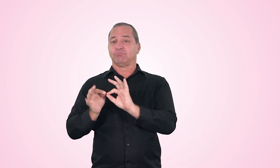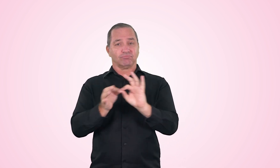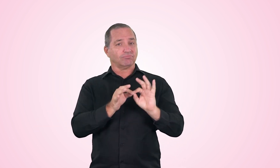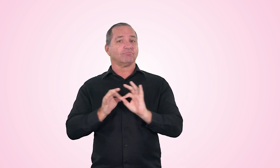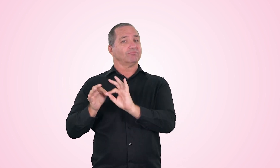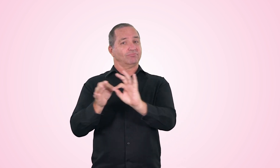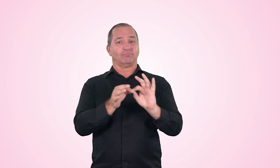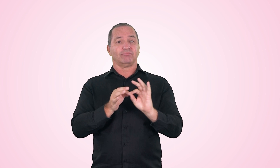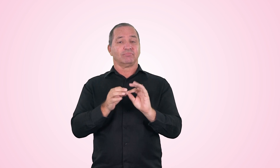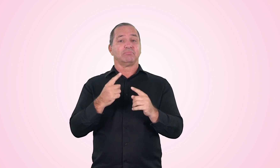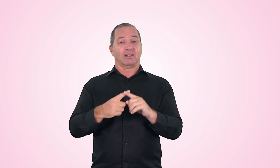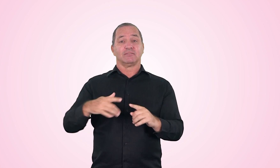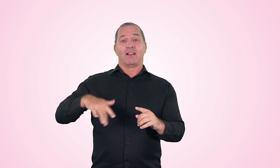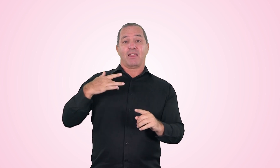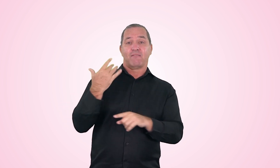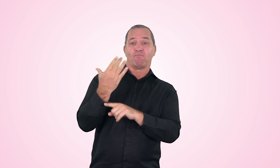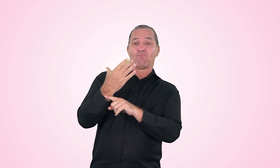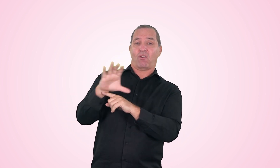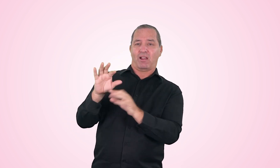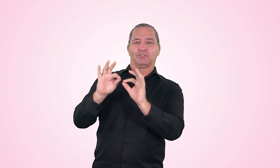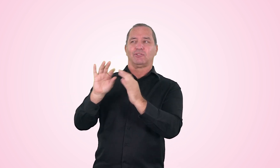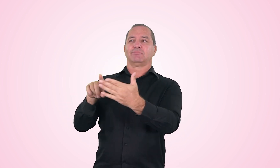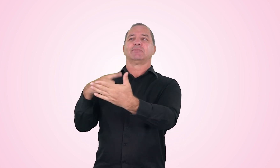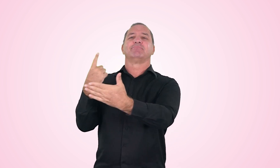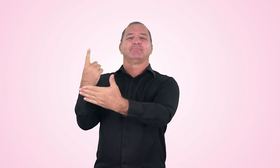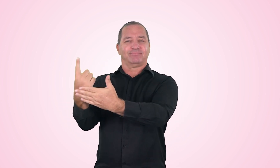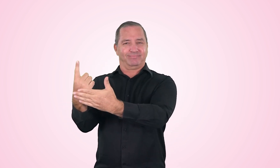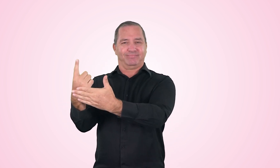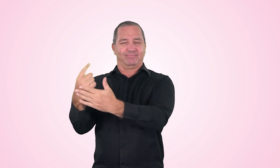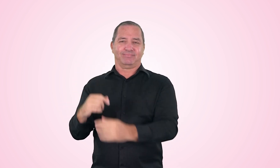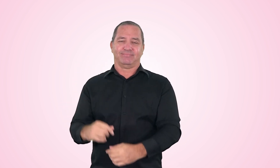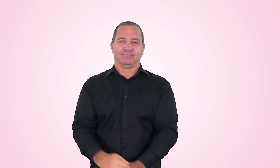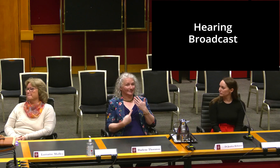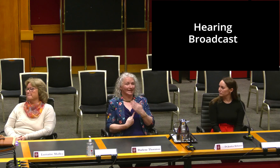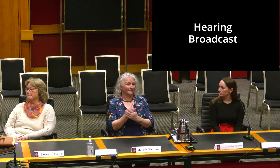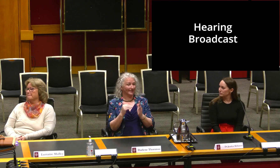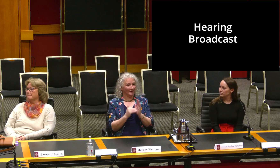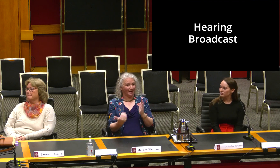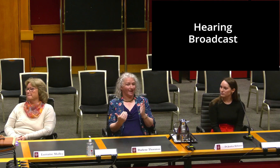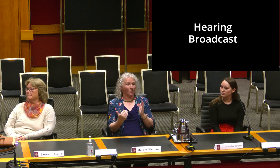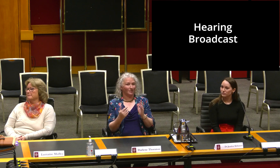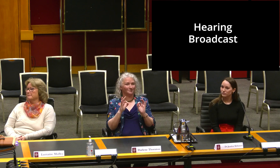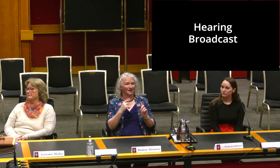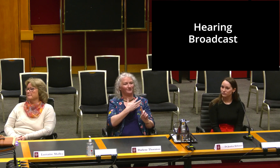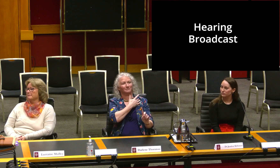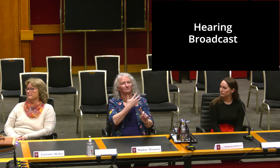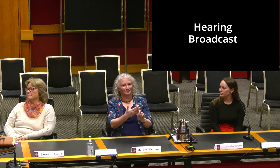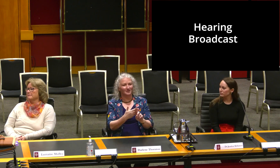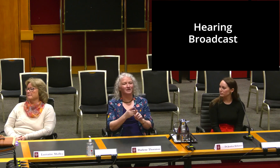and also appeared in the live broadcast. I'm really grateful for this event today,